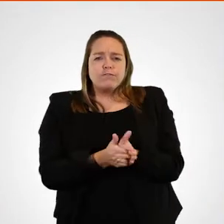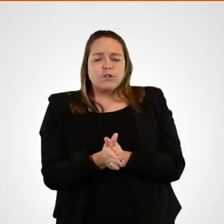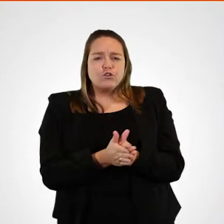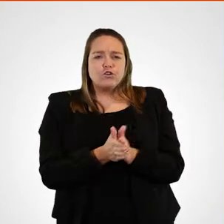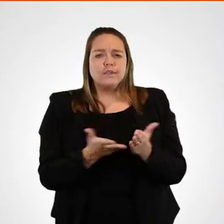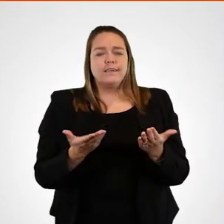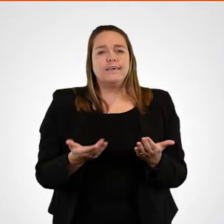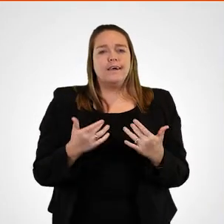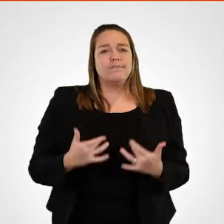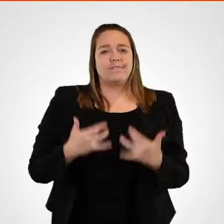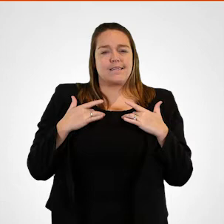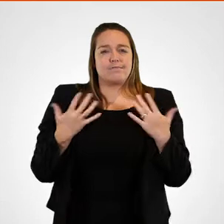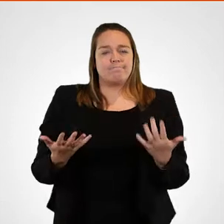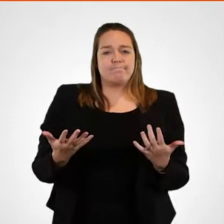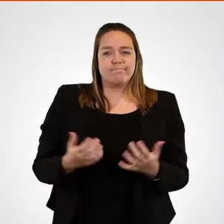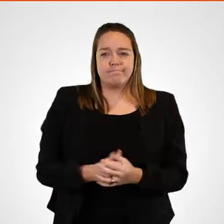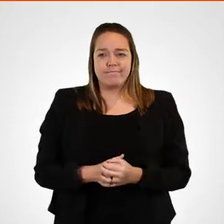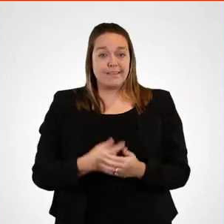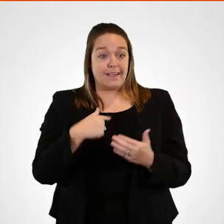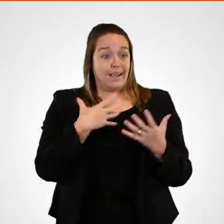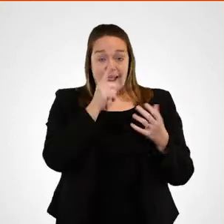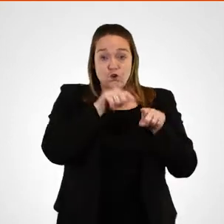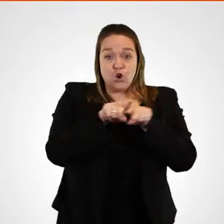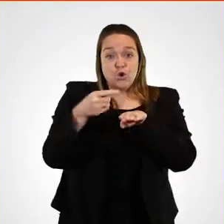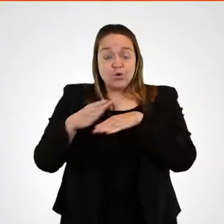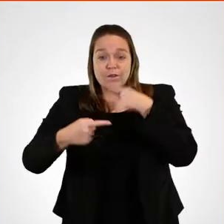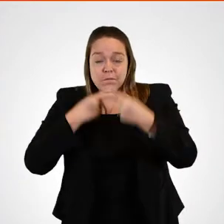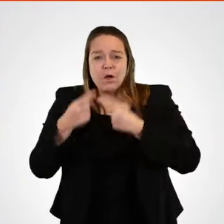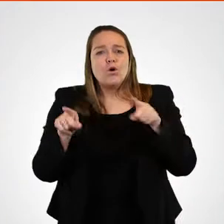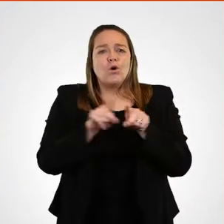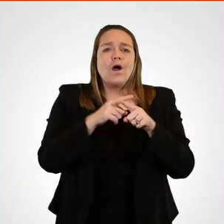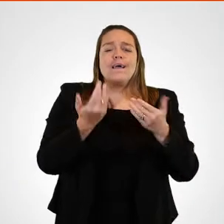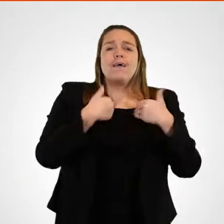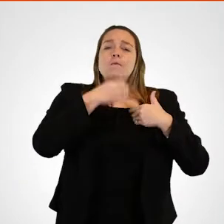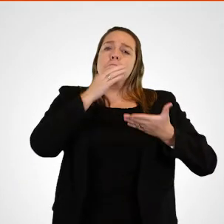they find that to be not only an avenue for gaining information, but also an avenue for pleasure.